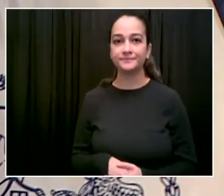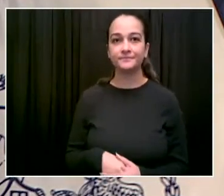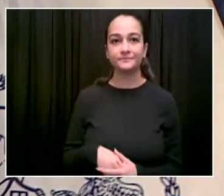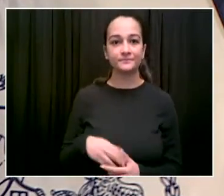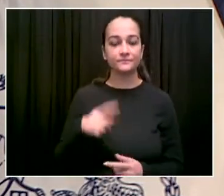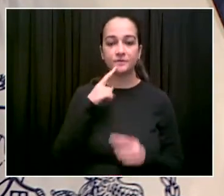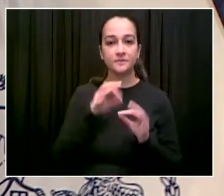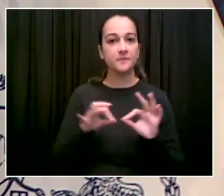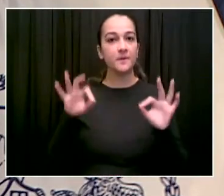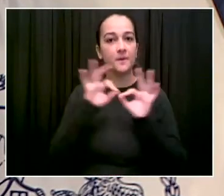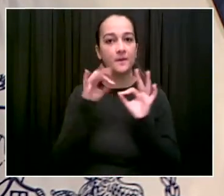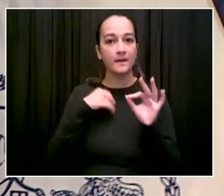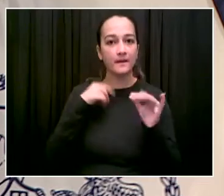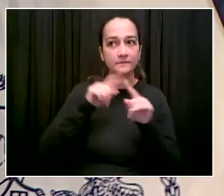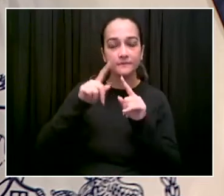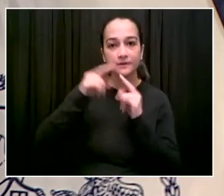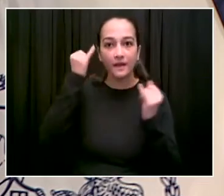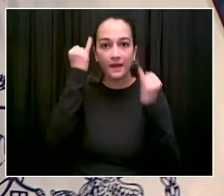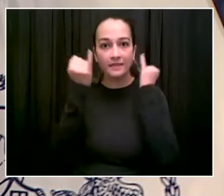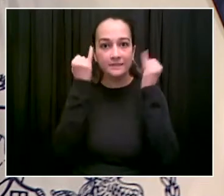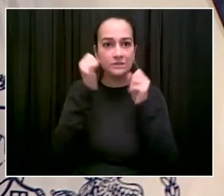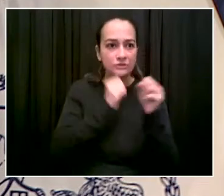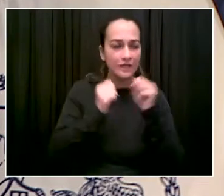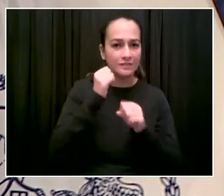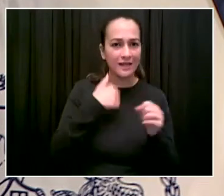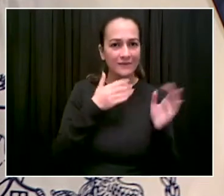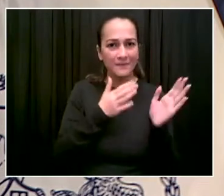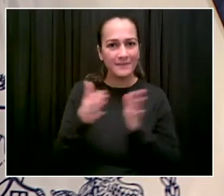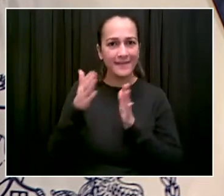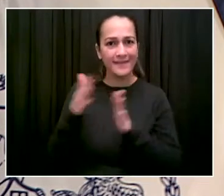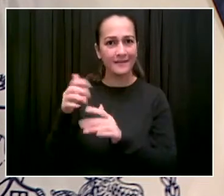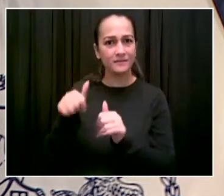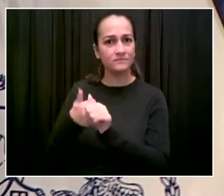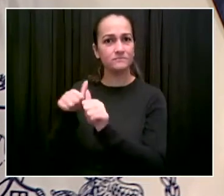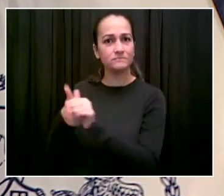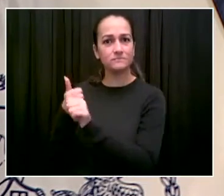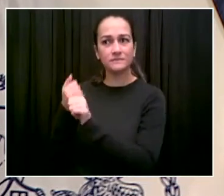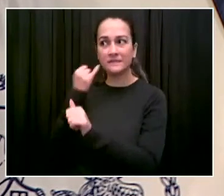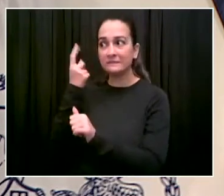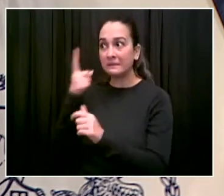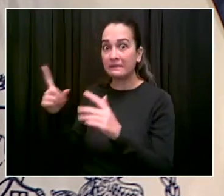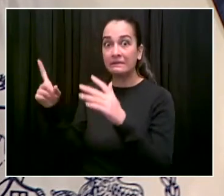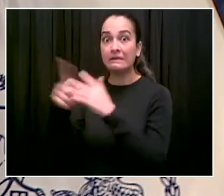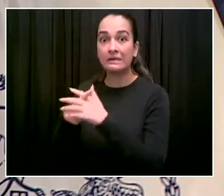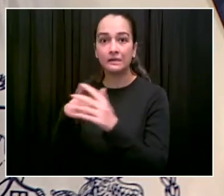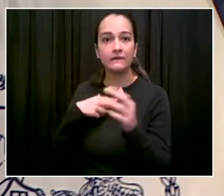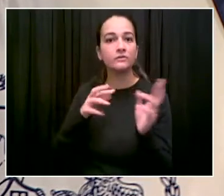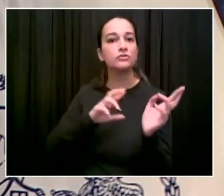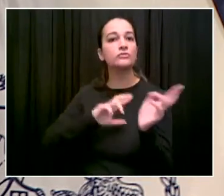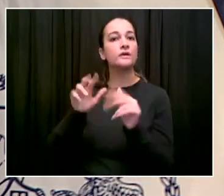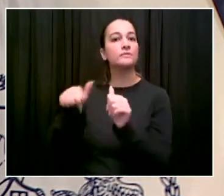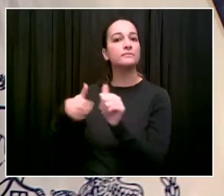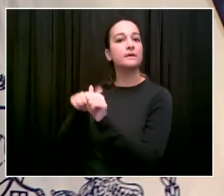LOT OF OFFICERS WILL BE OUT WITH COORDINATION FROM THE OCMMUNITY. THANK